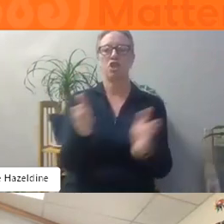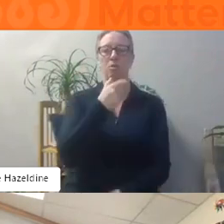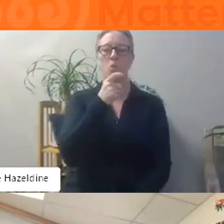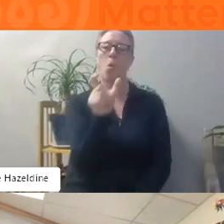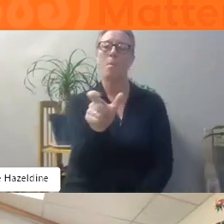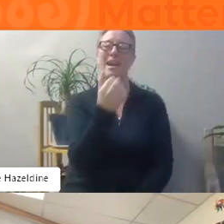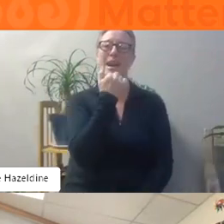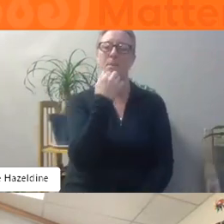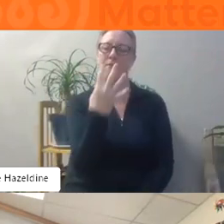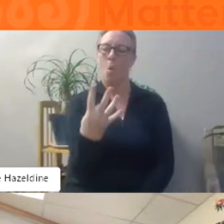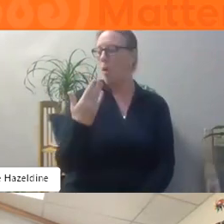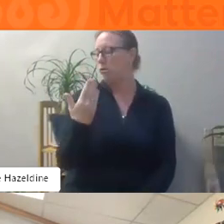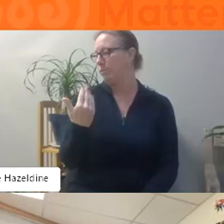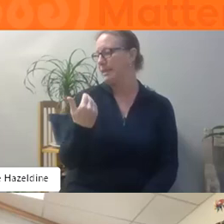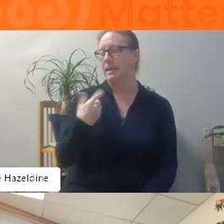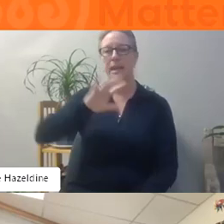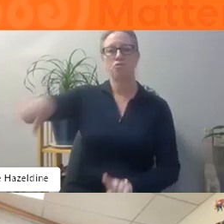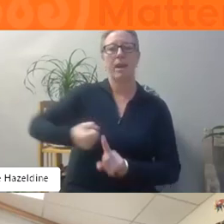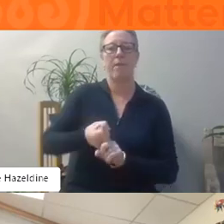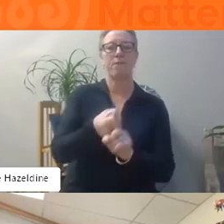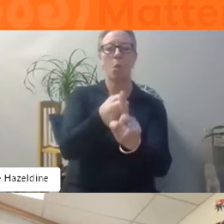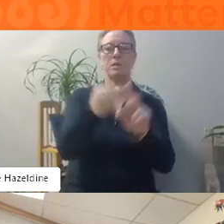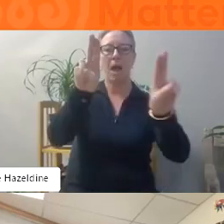and recently reinforced by the UN Committee on the Rights of the